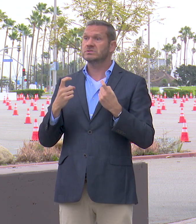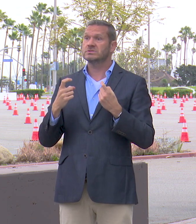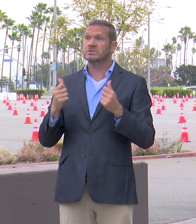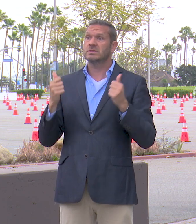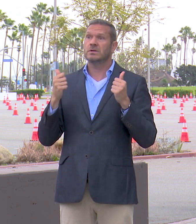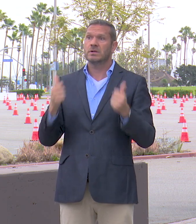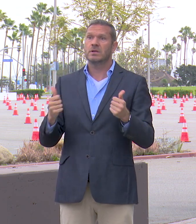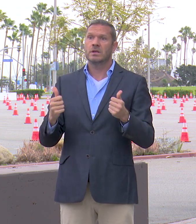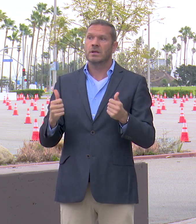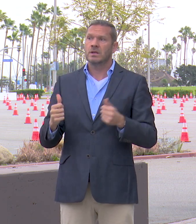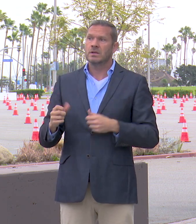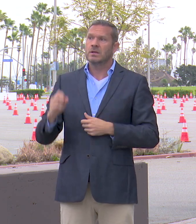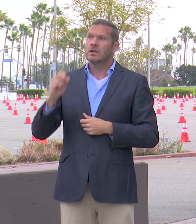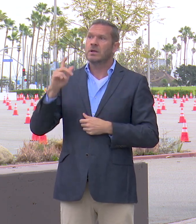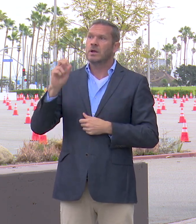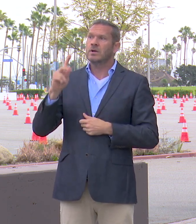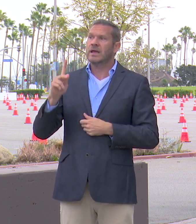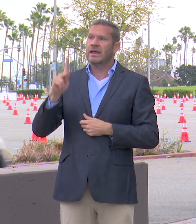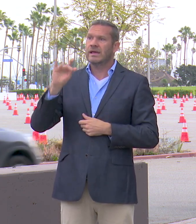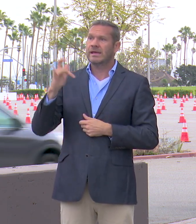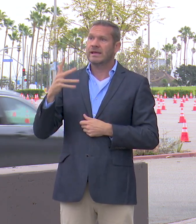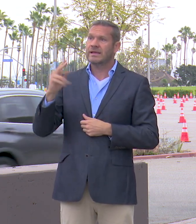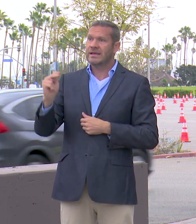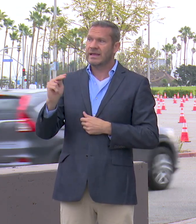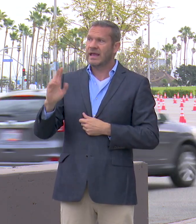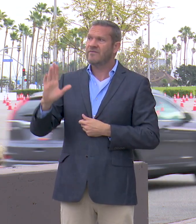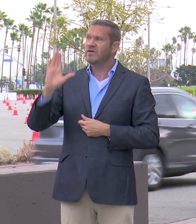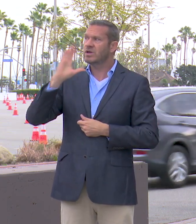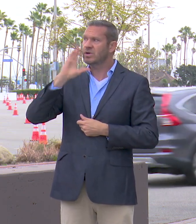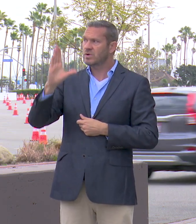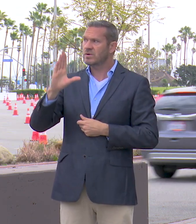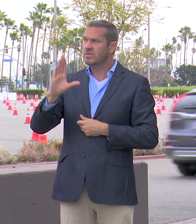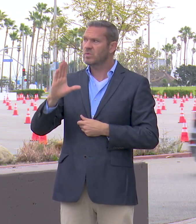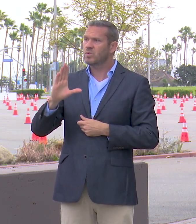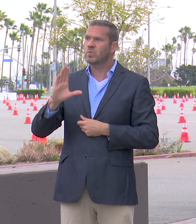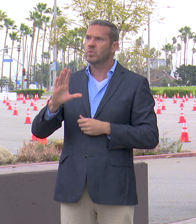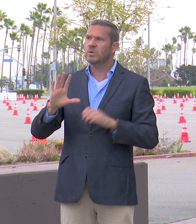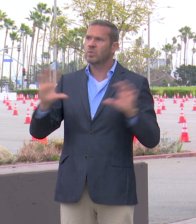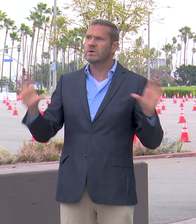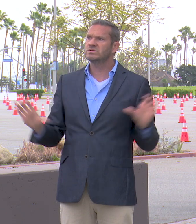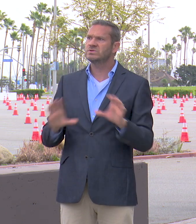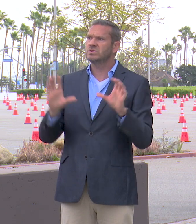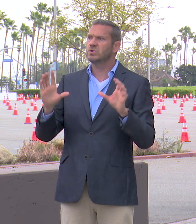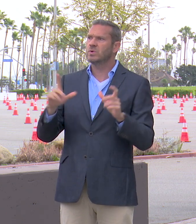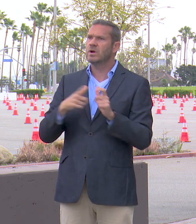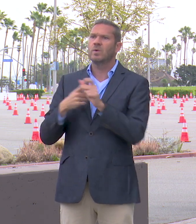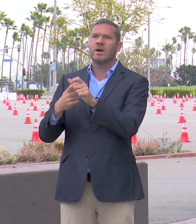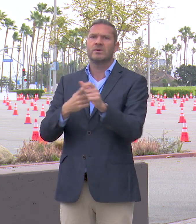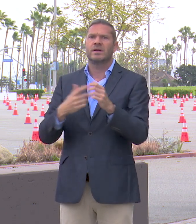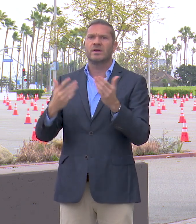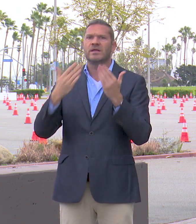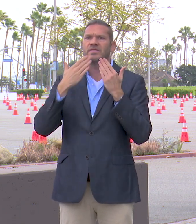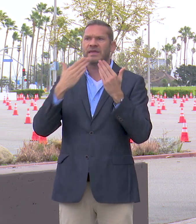Okay great. I think we're going to do a, you're going to do some walking right? Okay. Thank you guys.